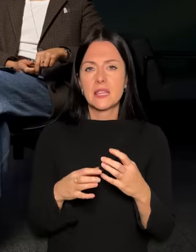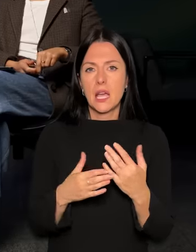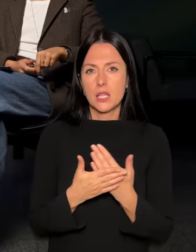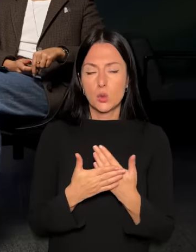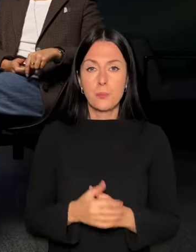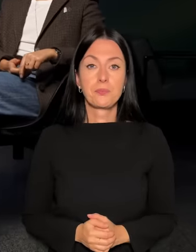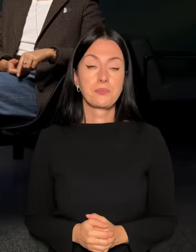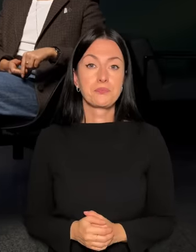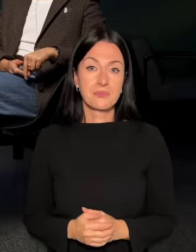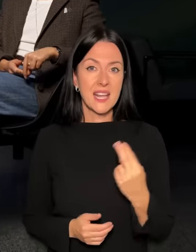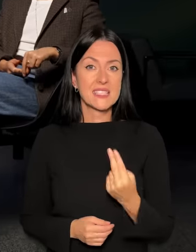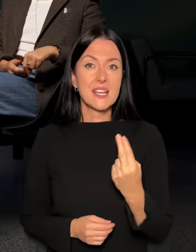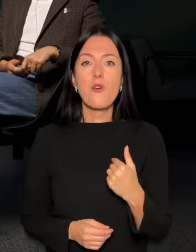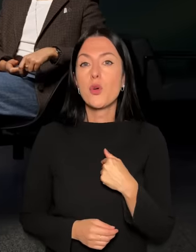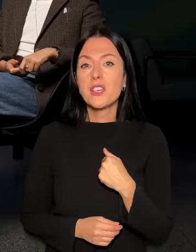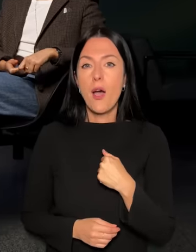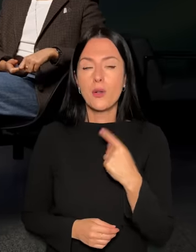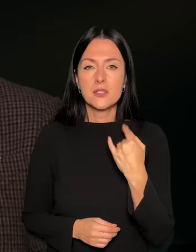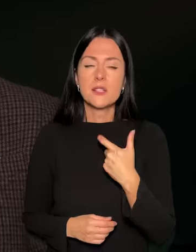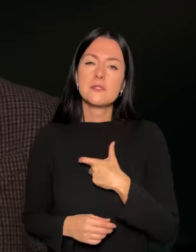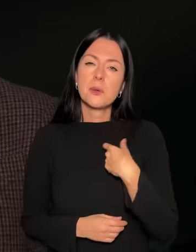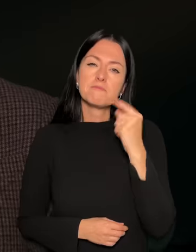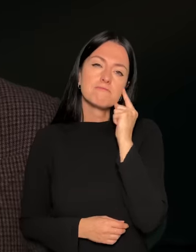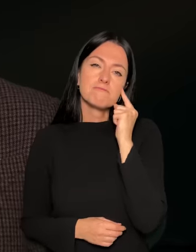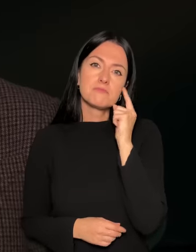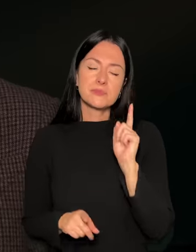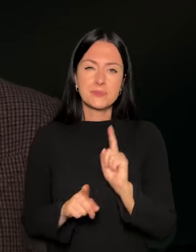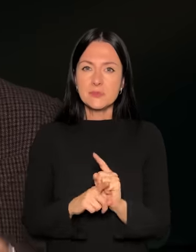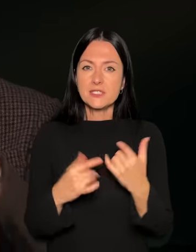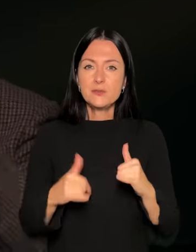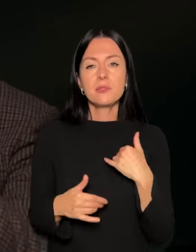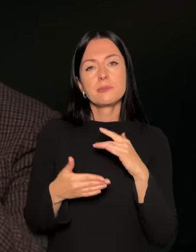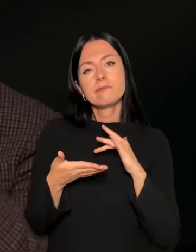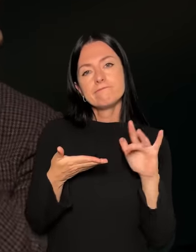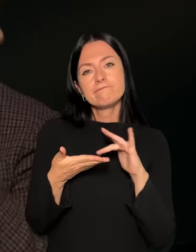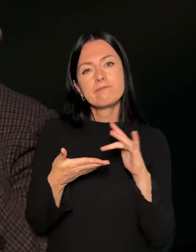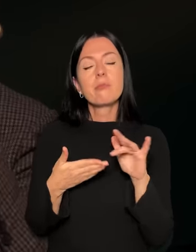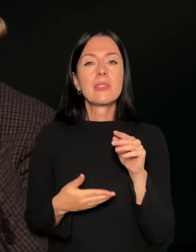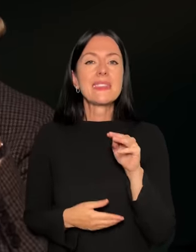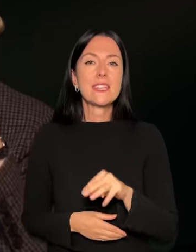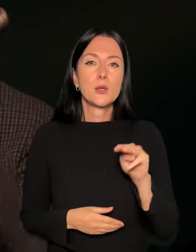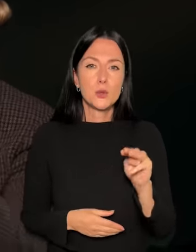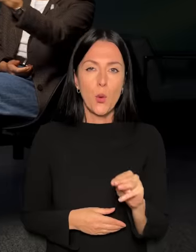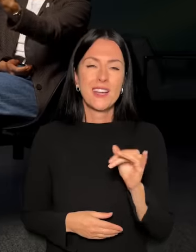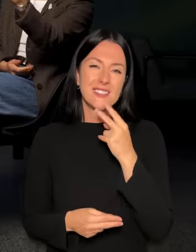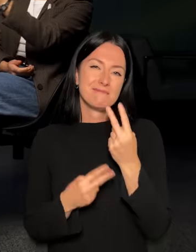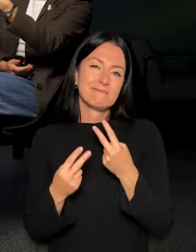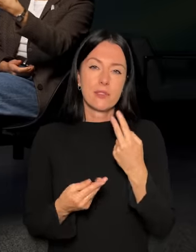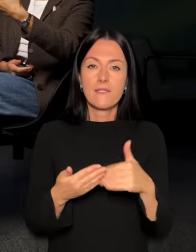Interesting. Once I caught myself being surprised. I was scrolling through Tik-Tok and watching videos.